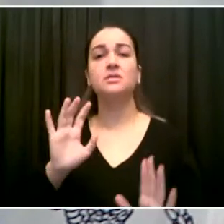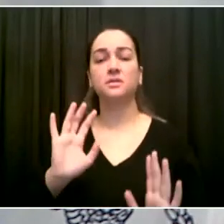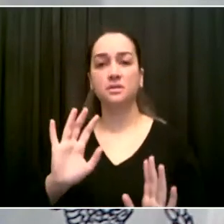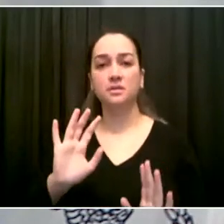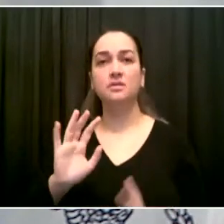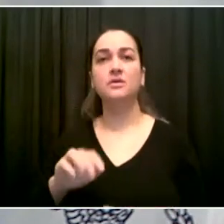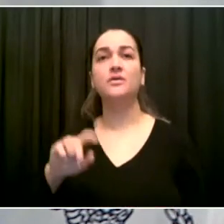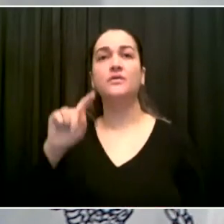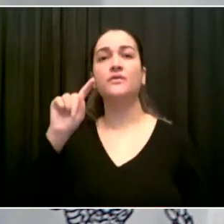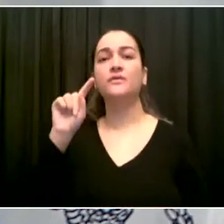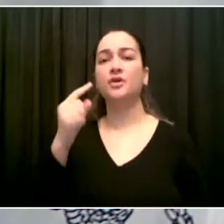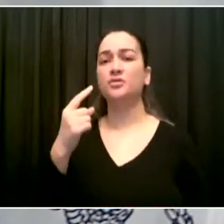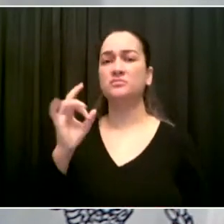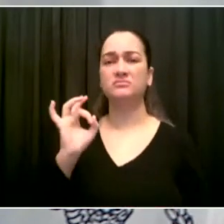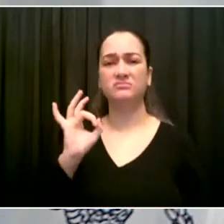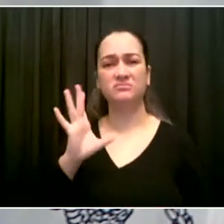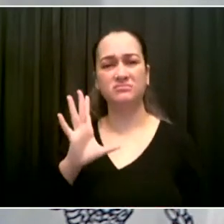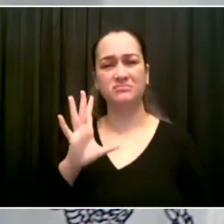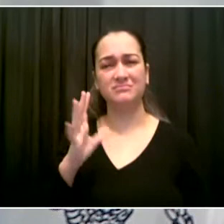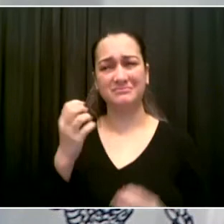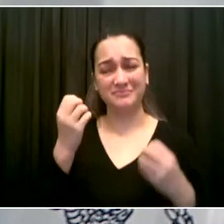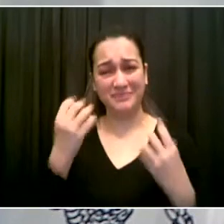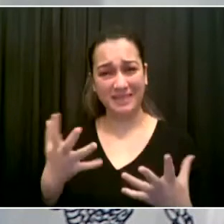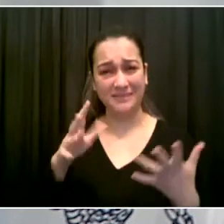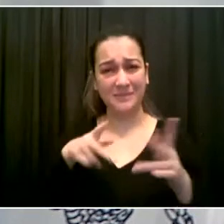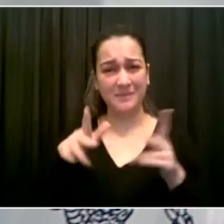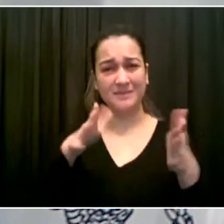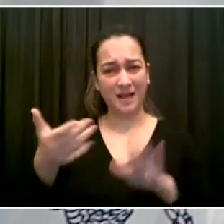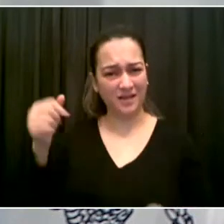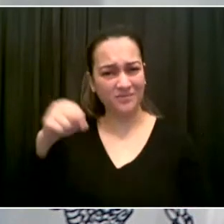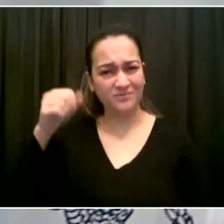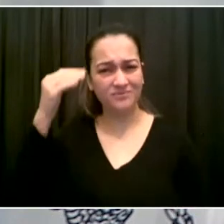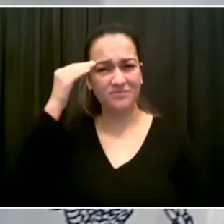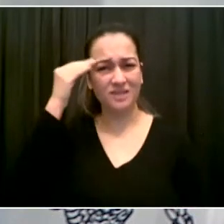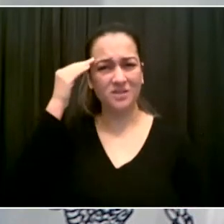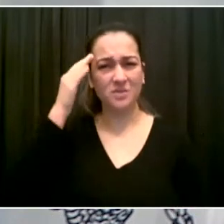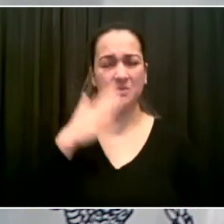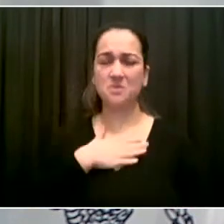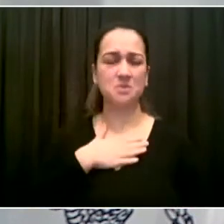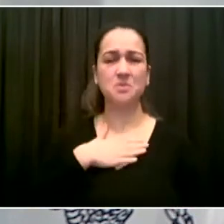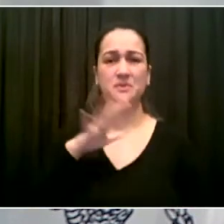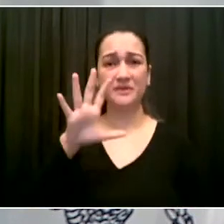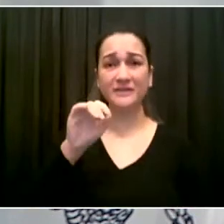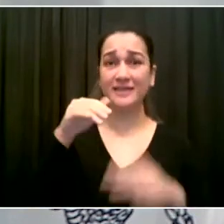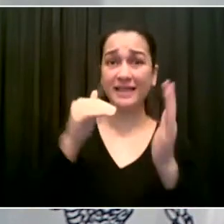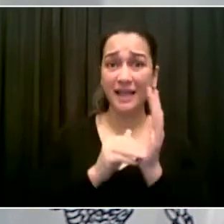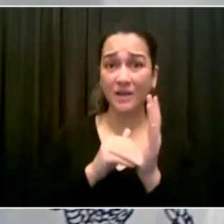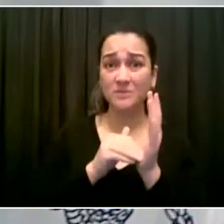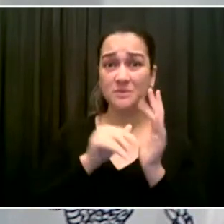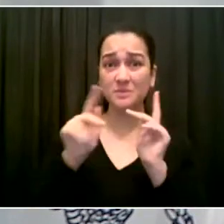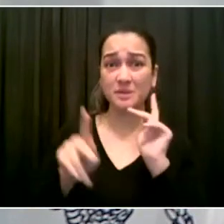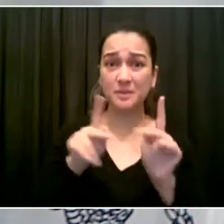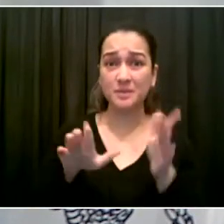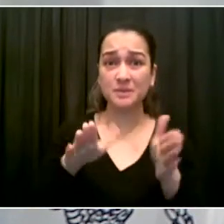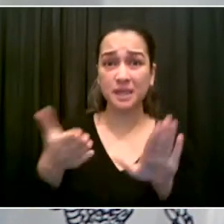LOOK. FIRST OF ALALL IT IS BEEN SUCH A PAINFUL